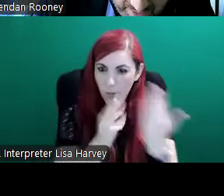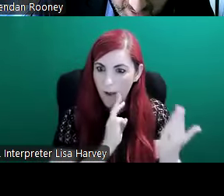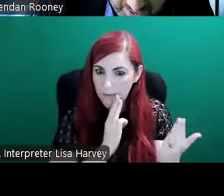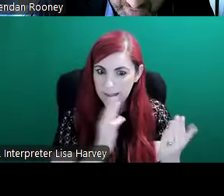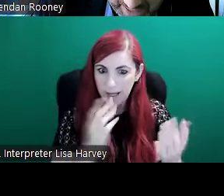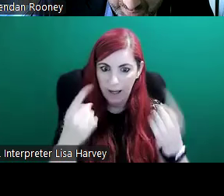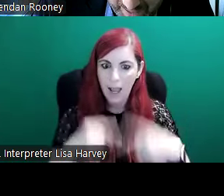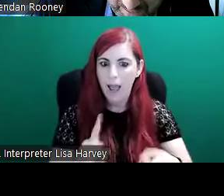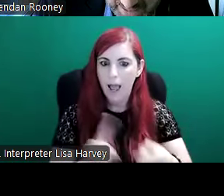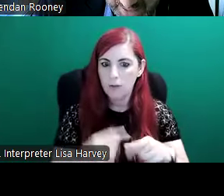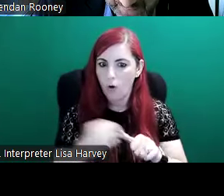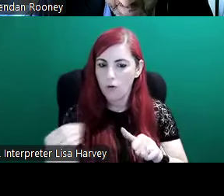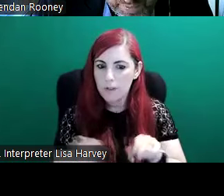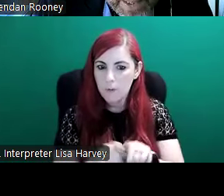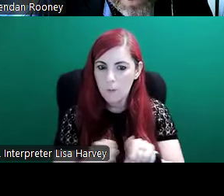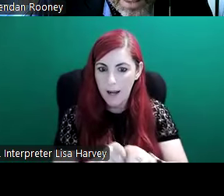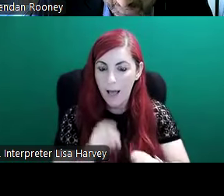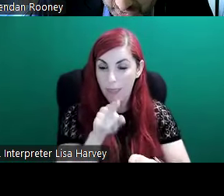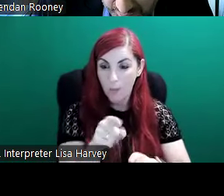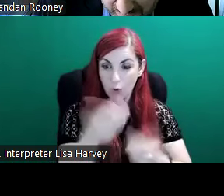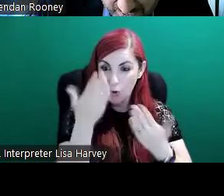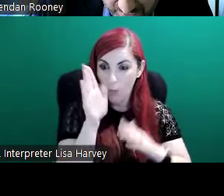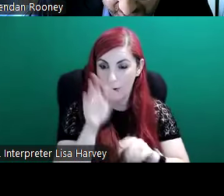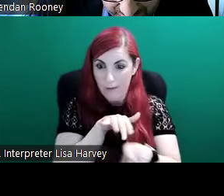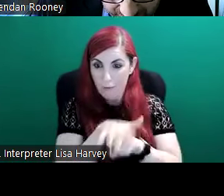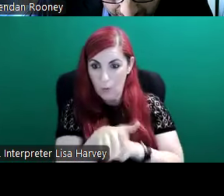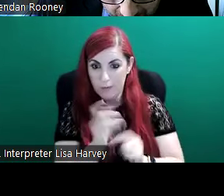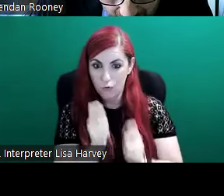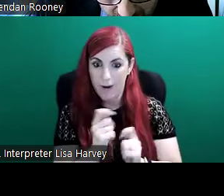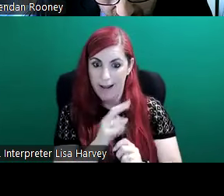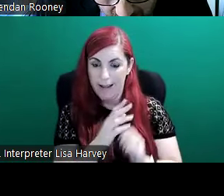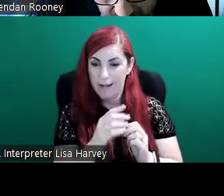their early training in Paris and their embrace of cubist abstraction. Jellett